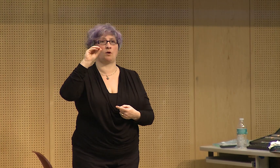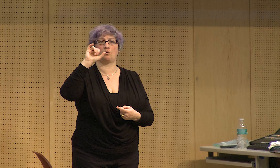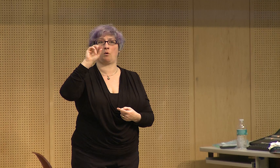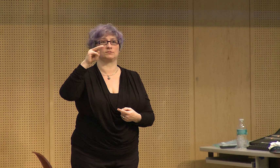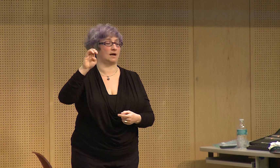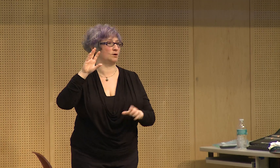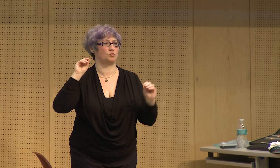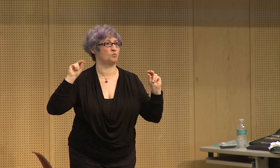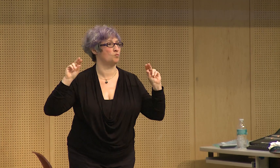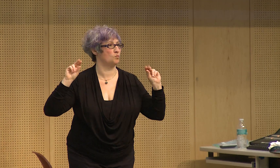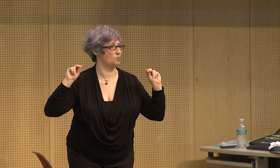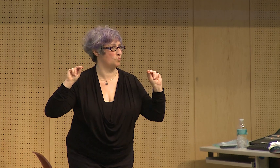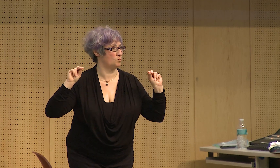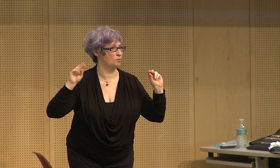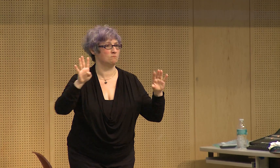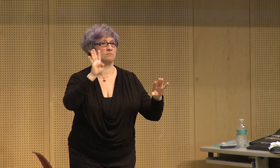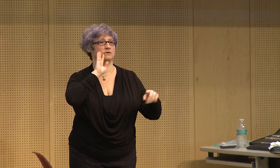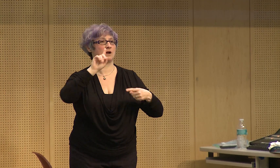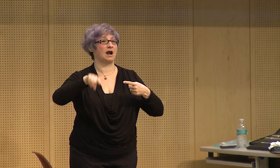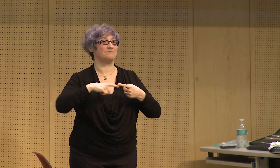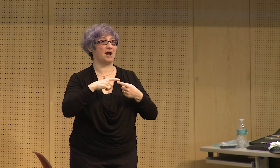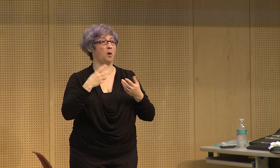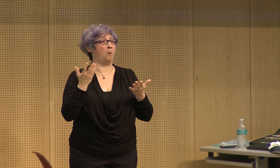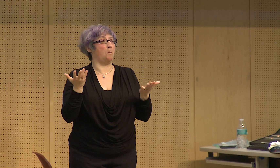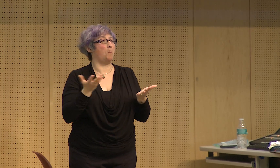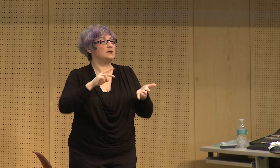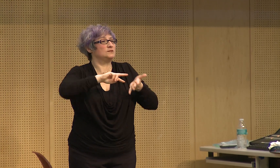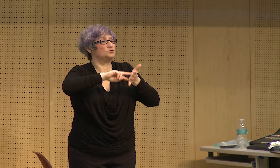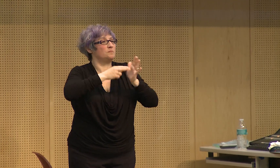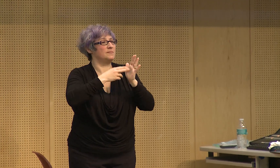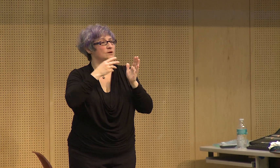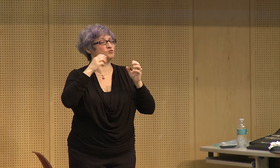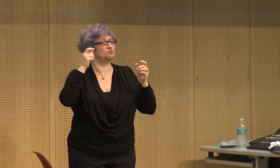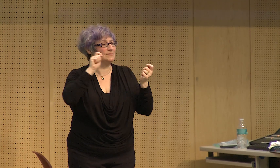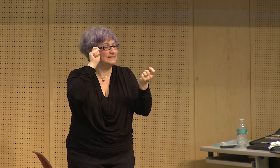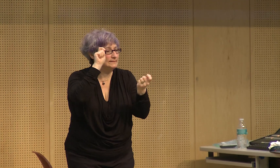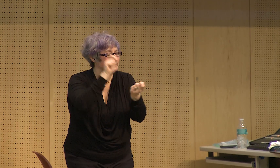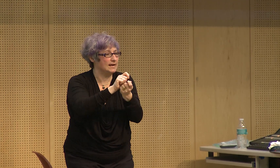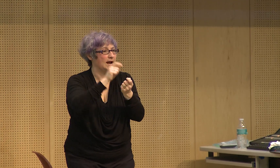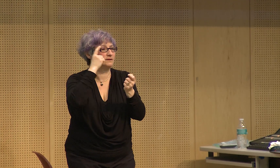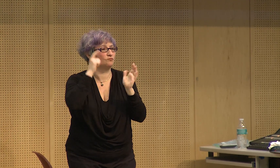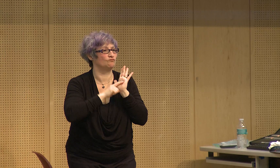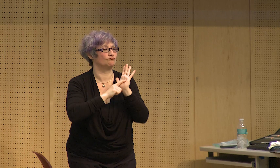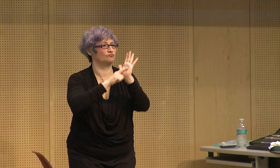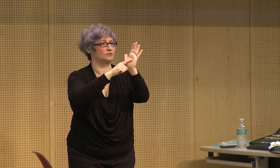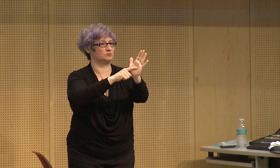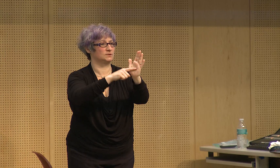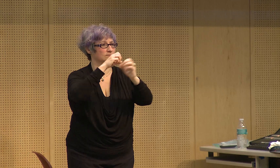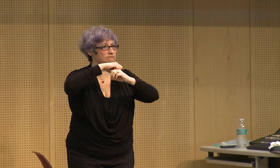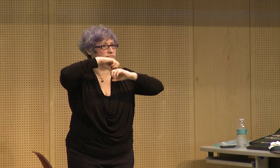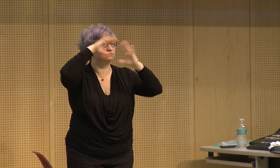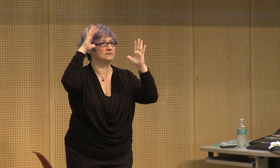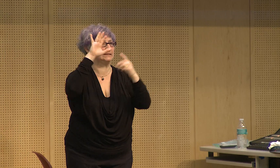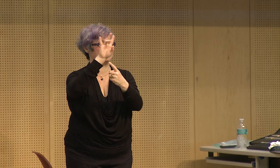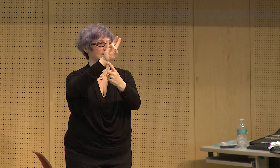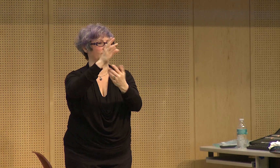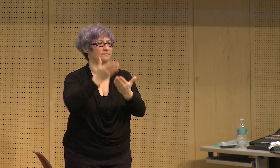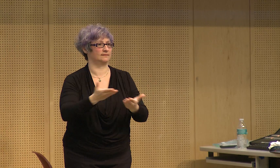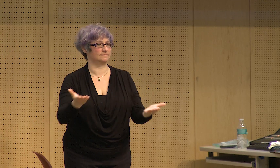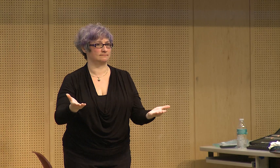So we're not talking about trigonometry or sine or cosine. We're talking about representations